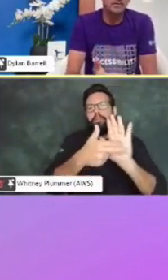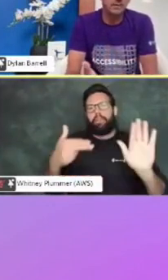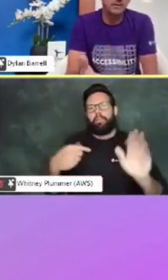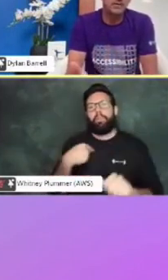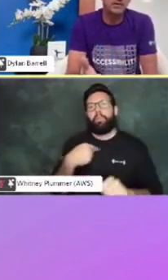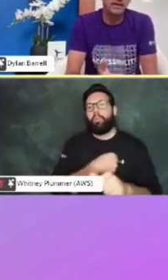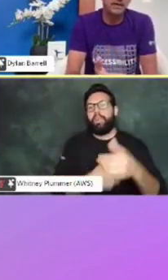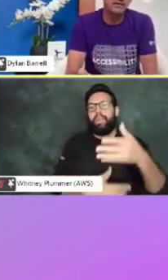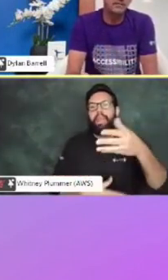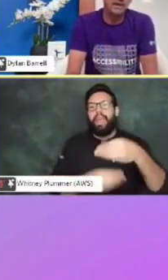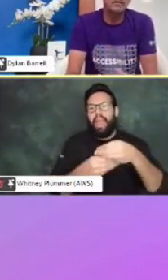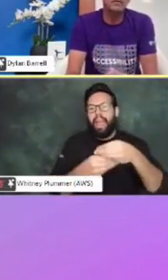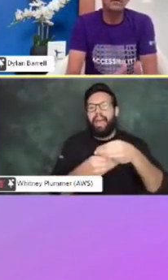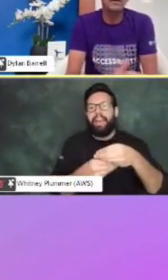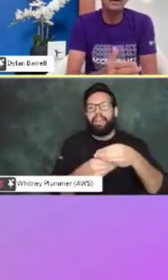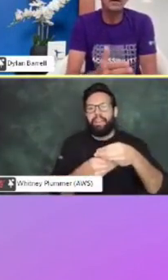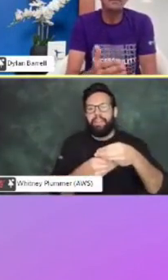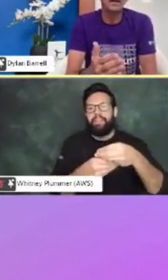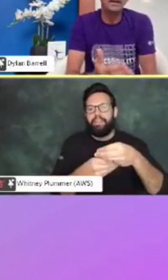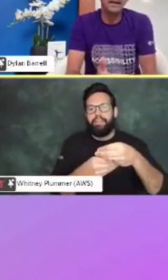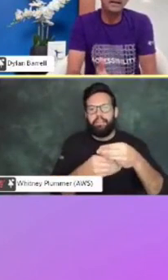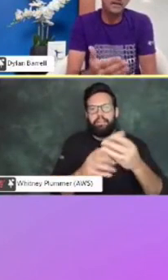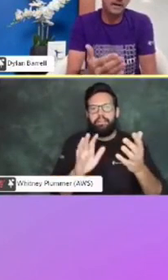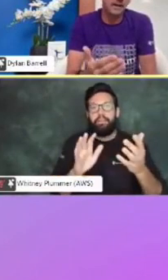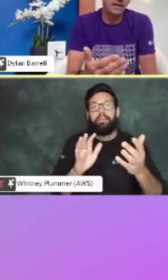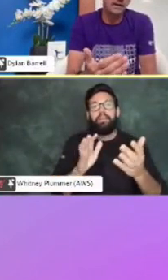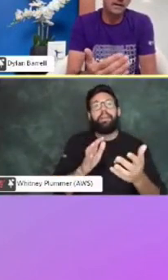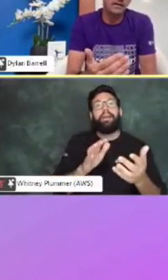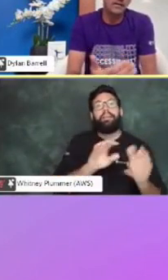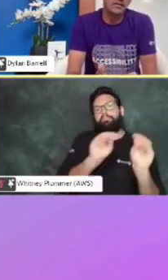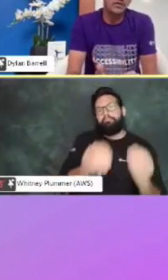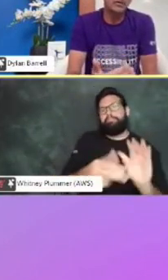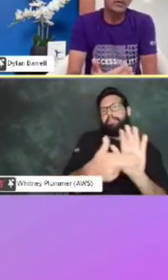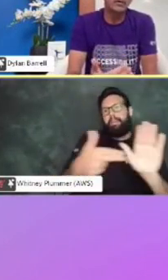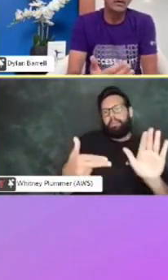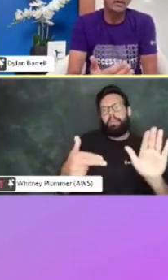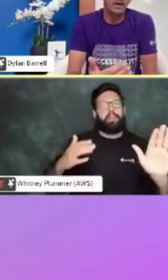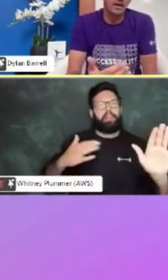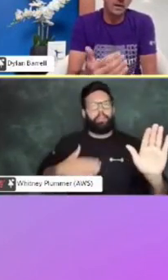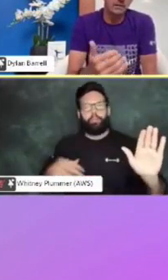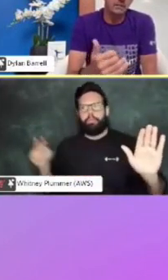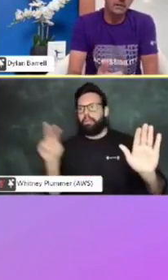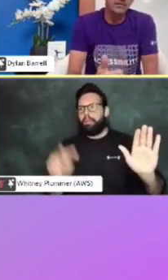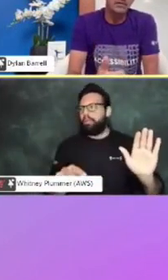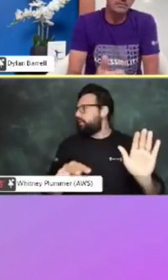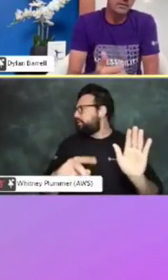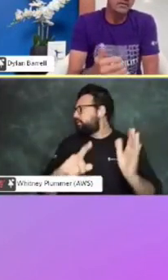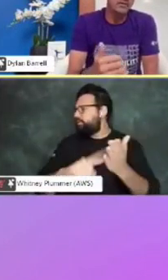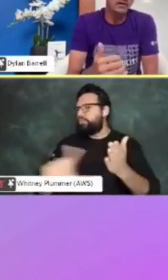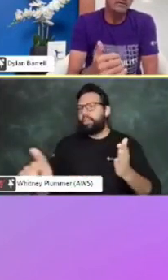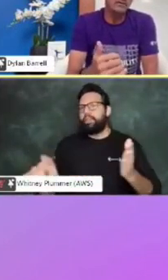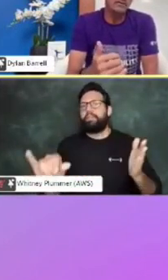to make sure that it actually matches. And then it's also goes through a process of vetting